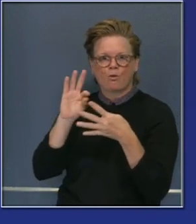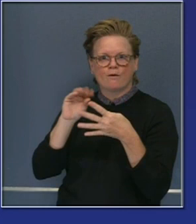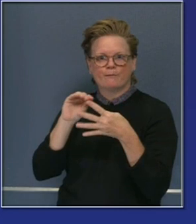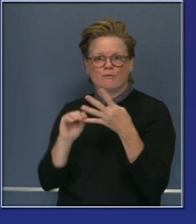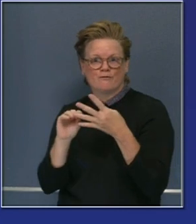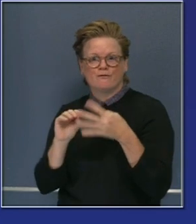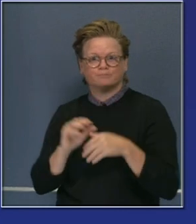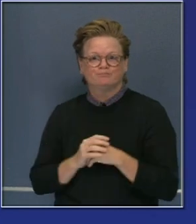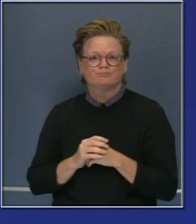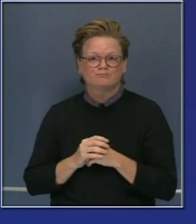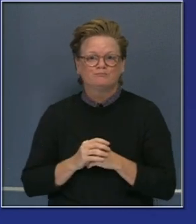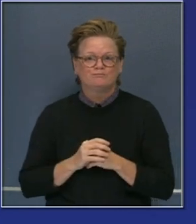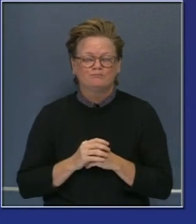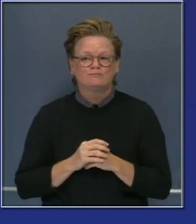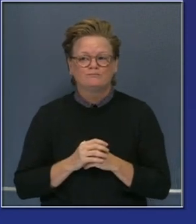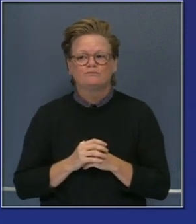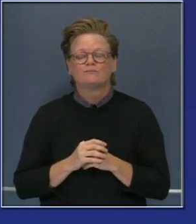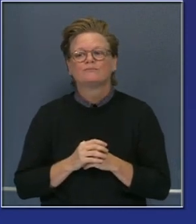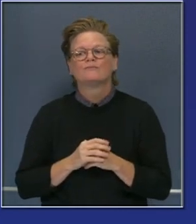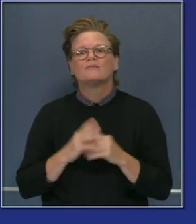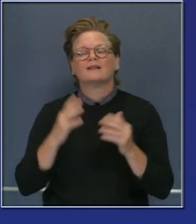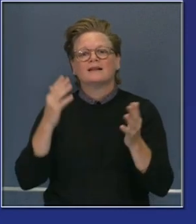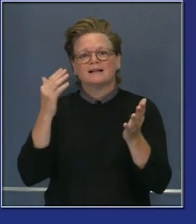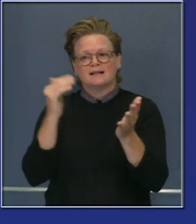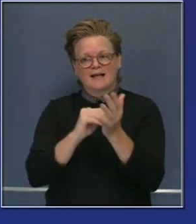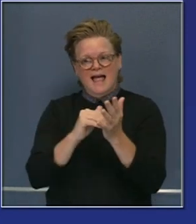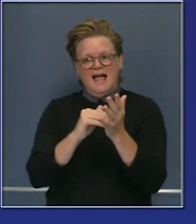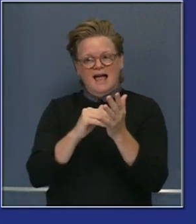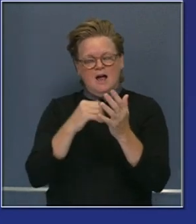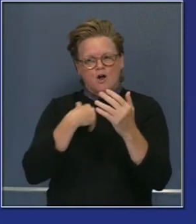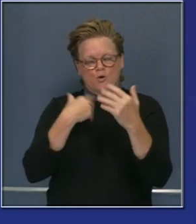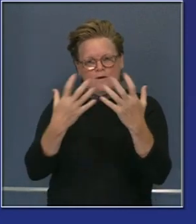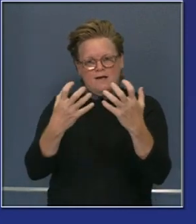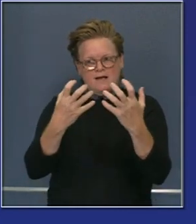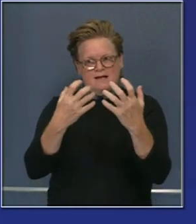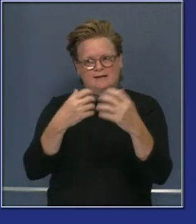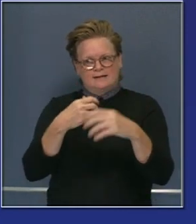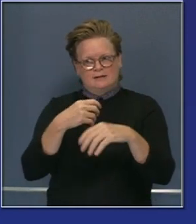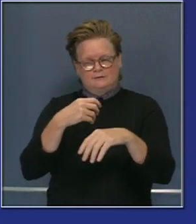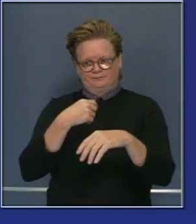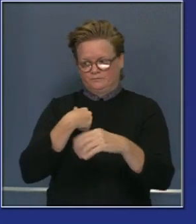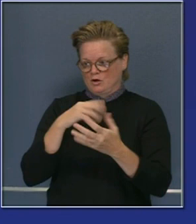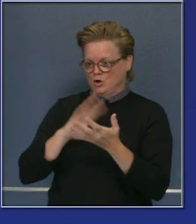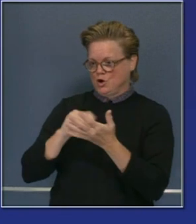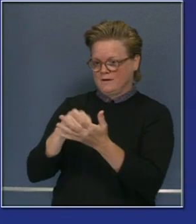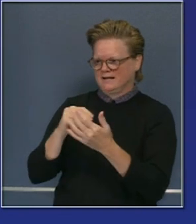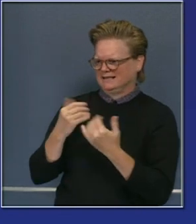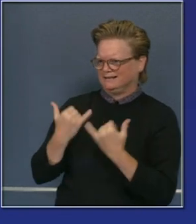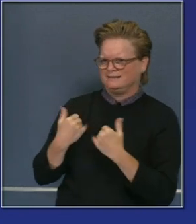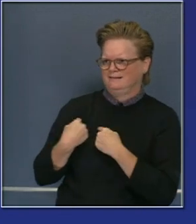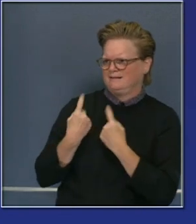LEAVING WITH THAT CRITERIA BUT ARE LEADING WITH CASE RATES AND POSITIVITY RATES AS THE TWO LEADING INDICATORS AS A SIMPLE